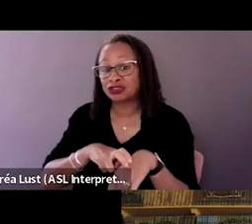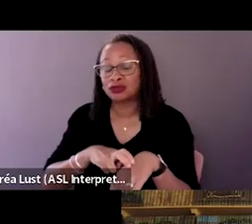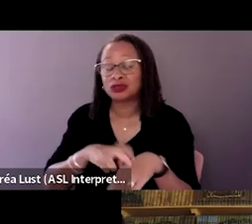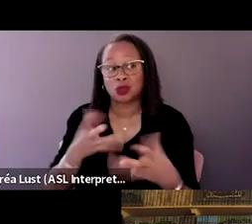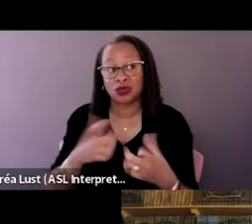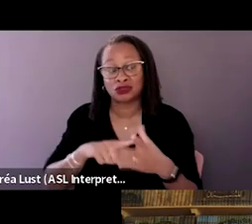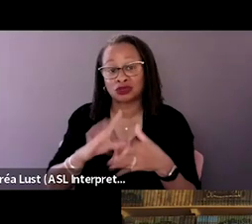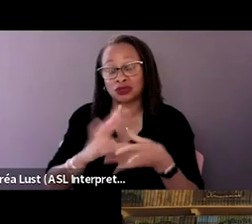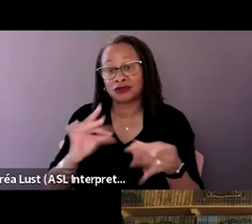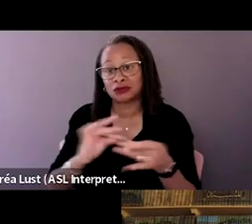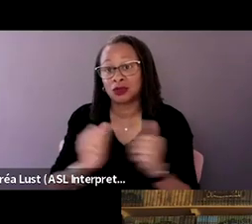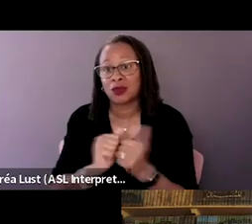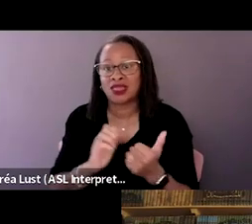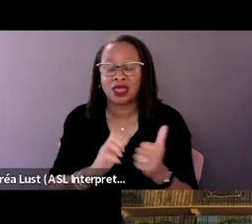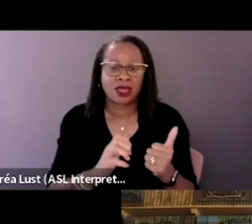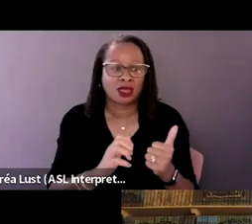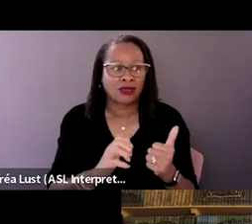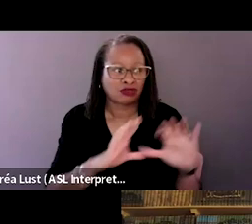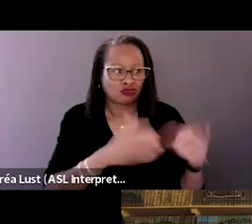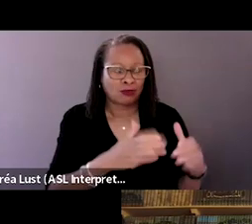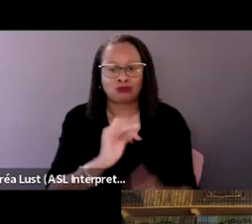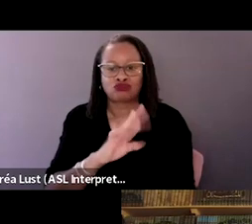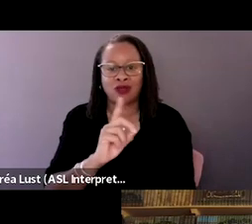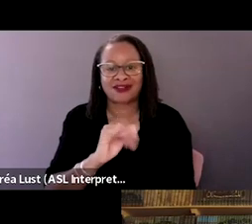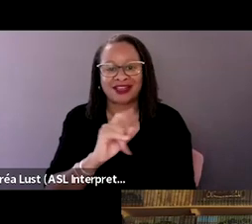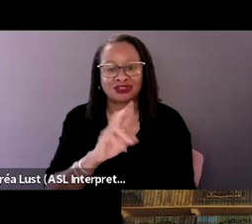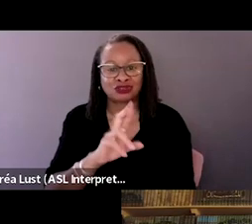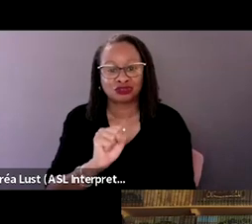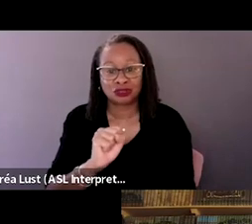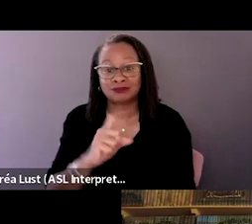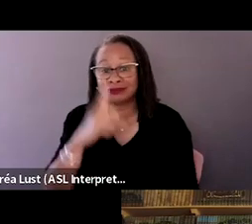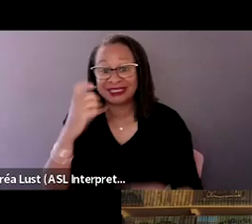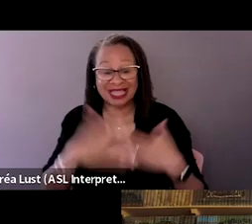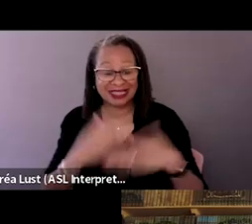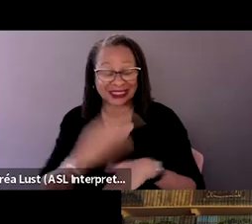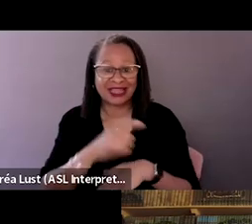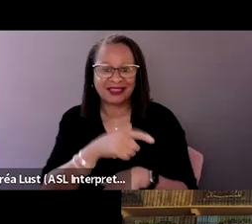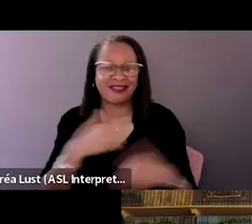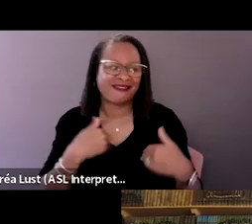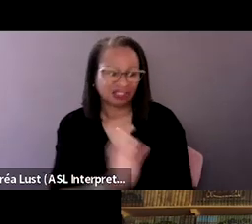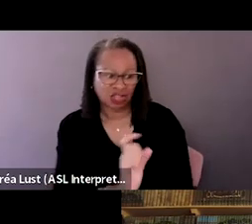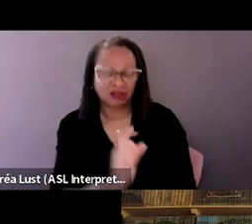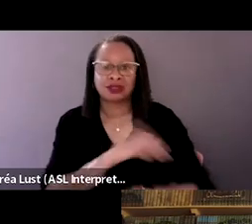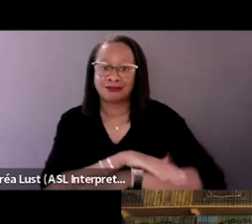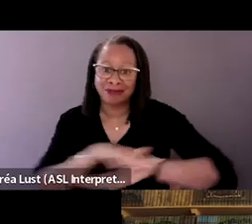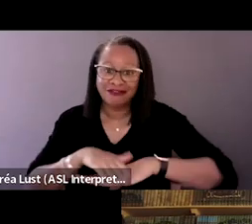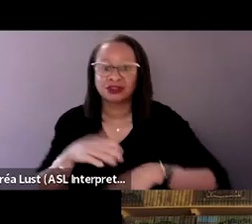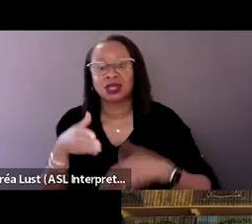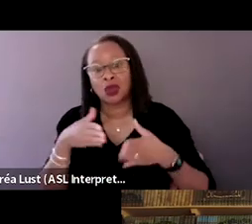with a set of broadcasters, because at the end of the day, they have channels and platforms and means to get your story